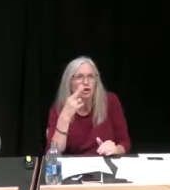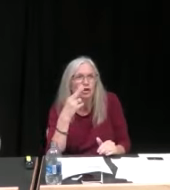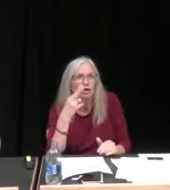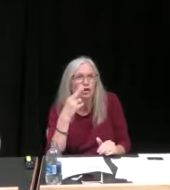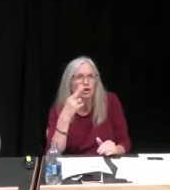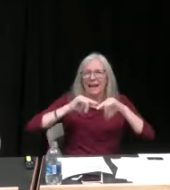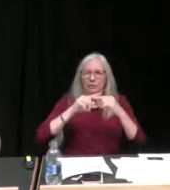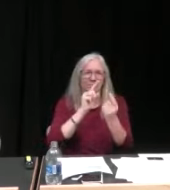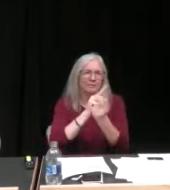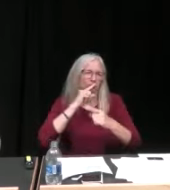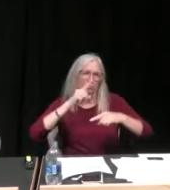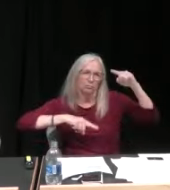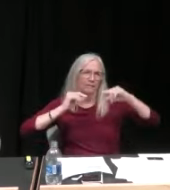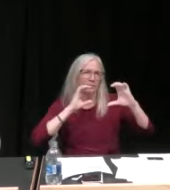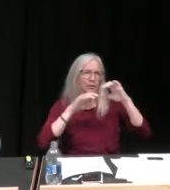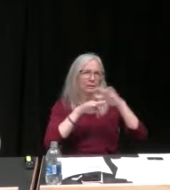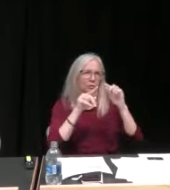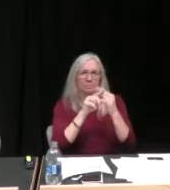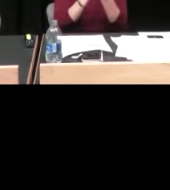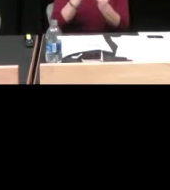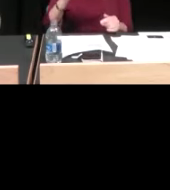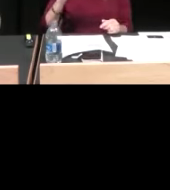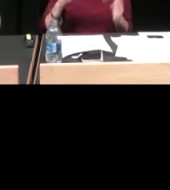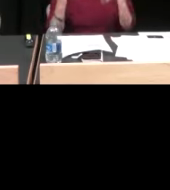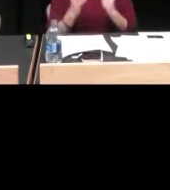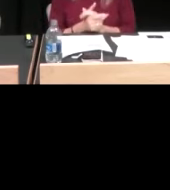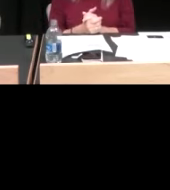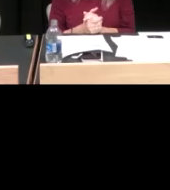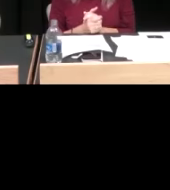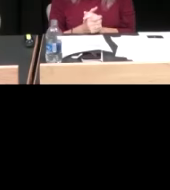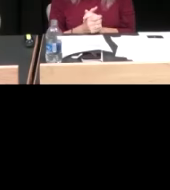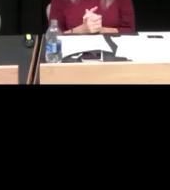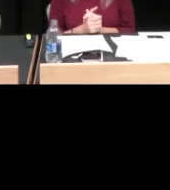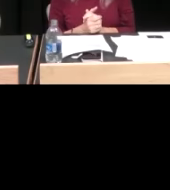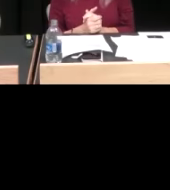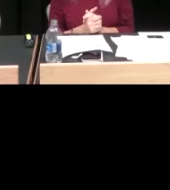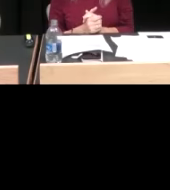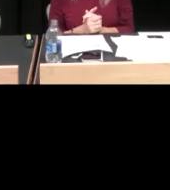depend on lip reading I would prefer texting back and forth but we can find a variety of